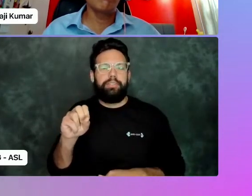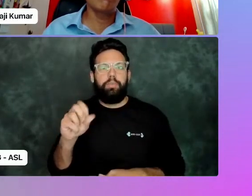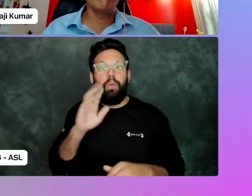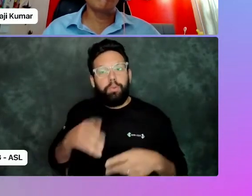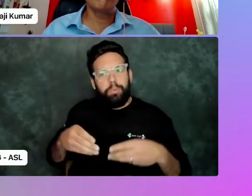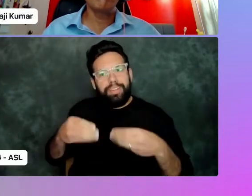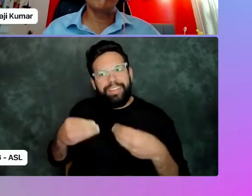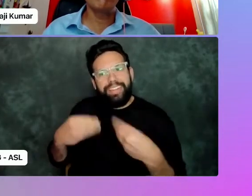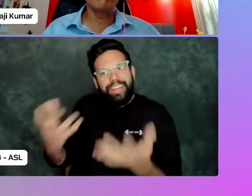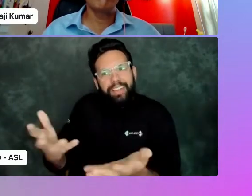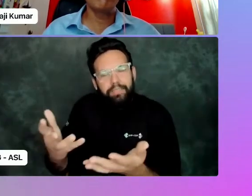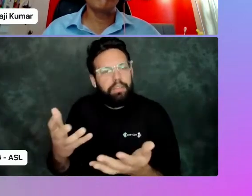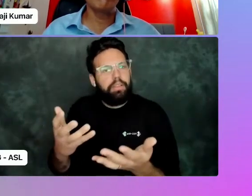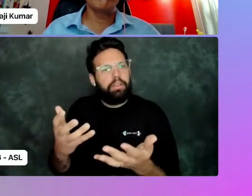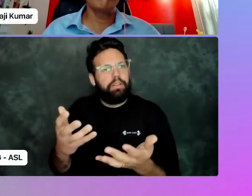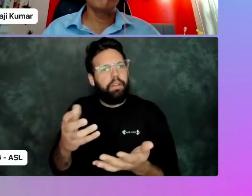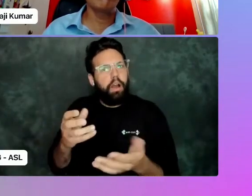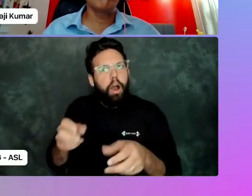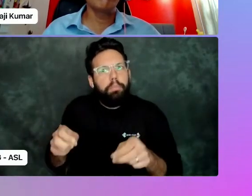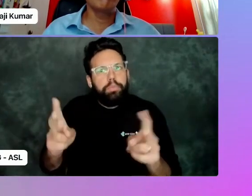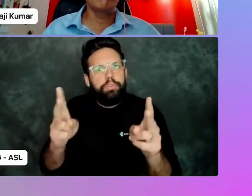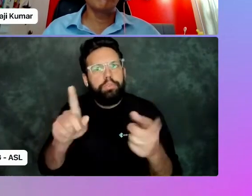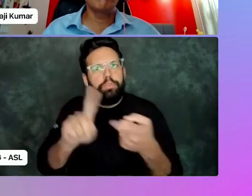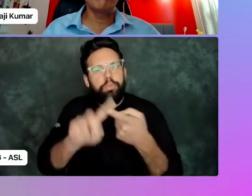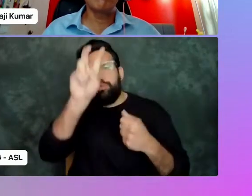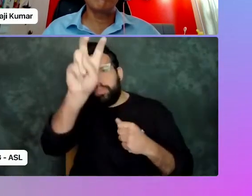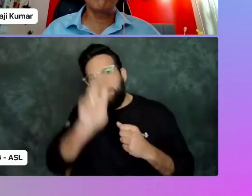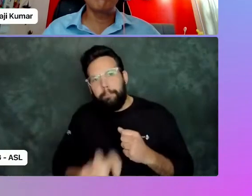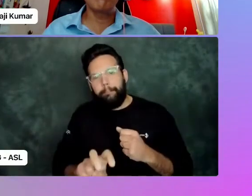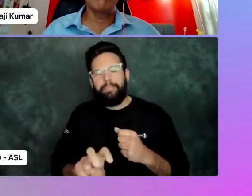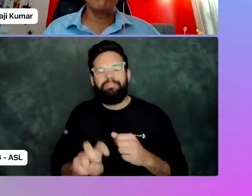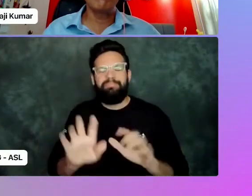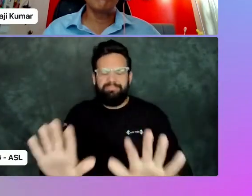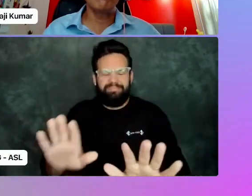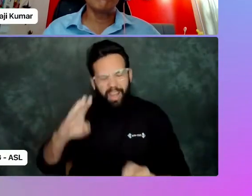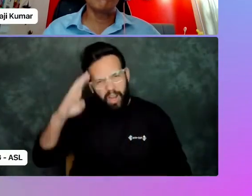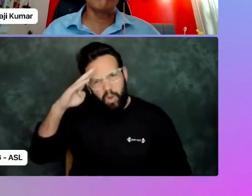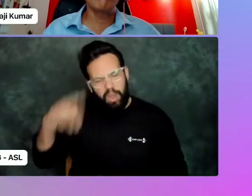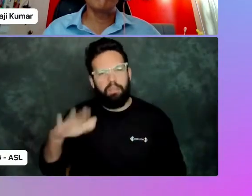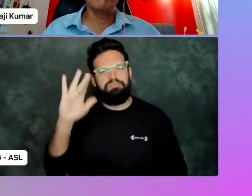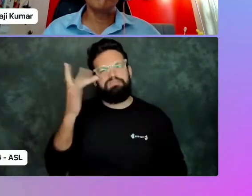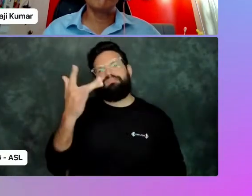So yeah, I feel your pain, it's super annoying. We're gonna fix that hopefully in the very near future.